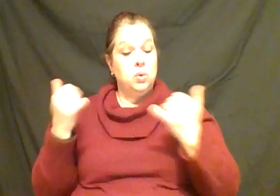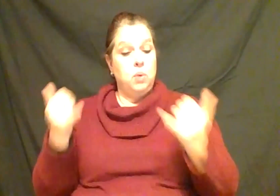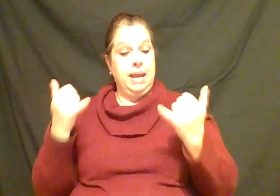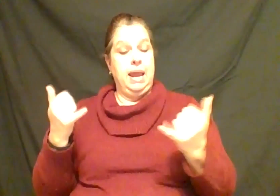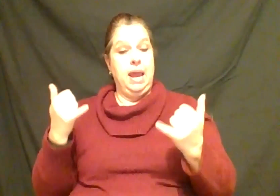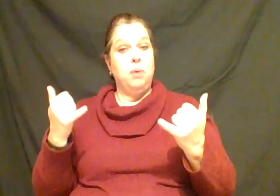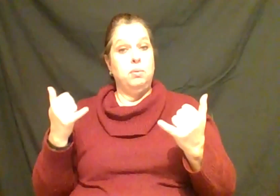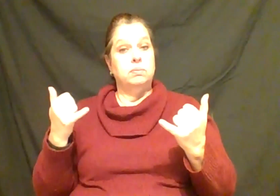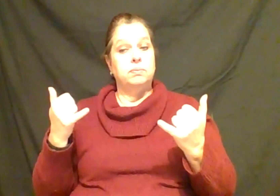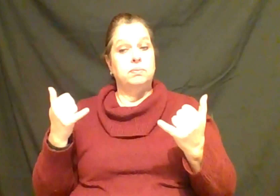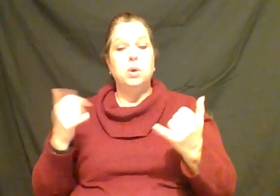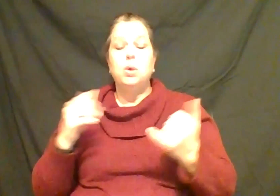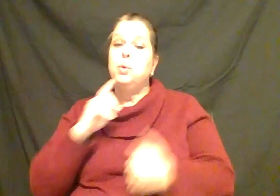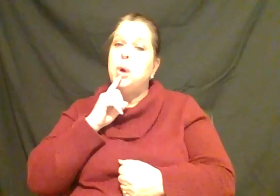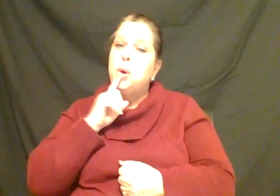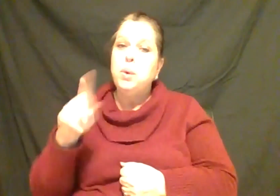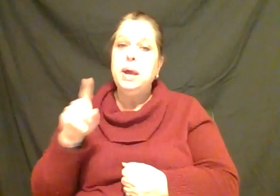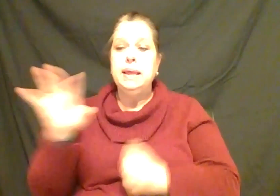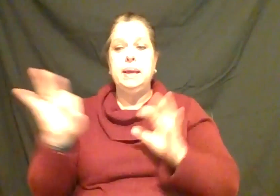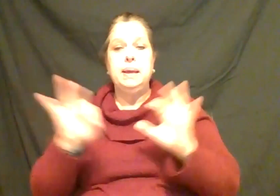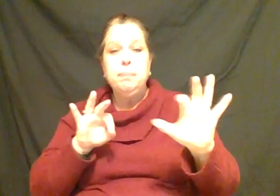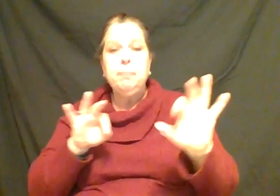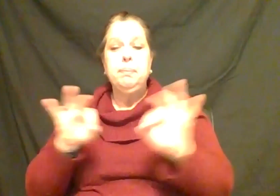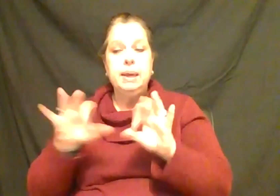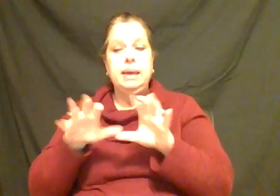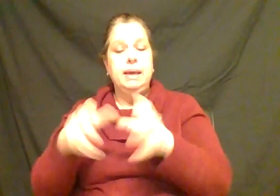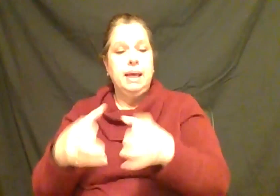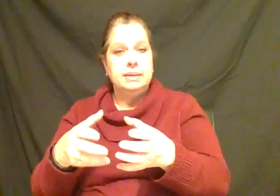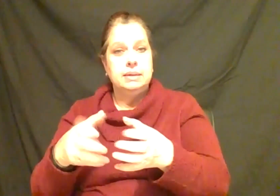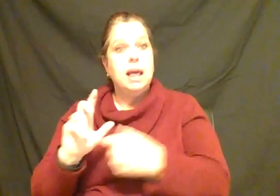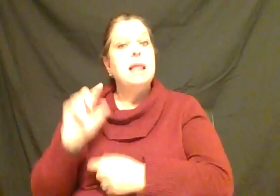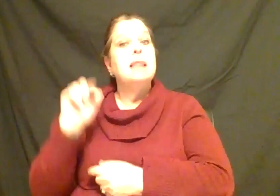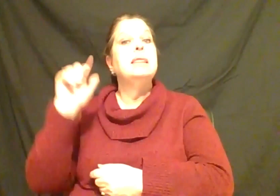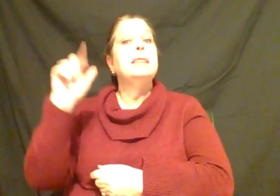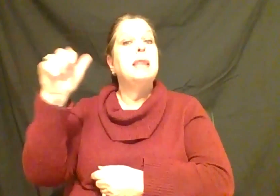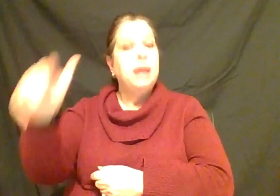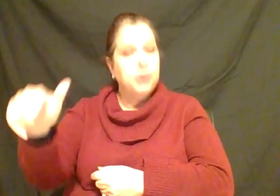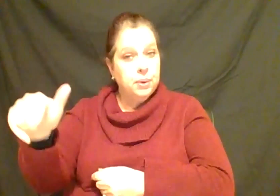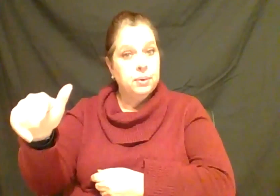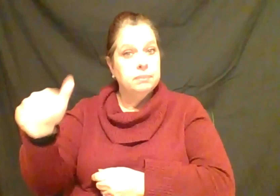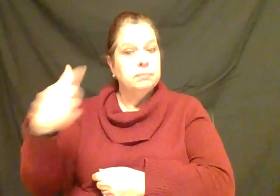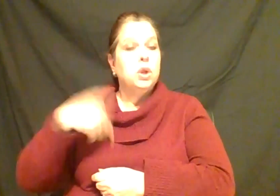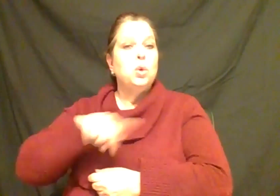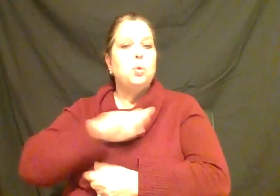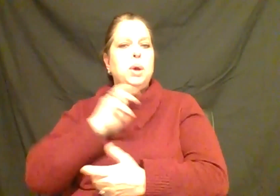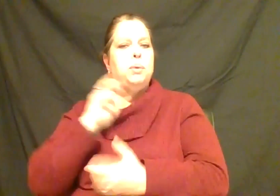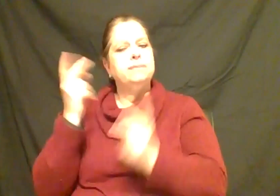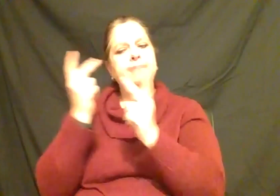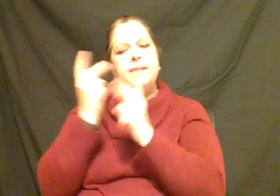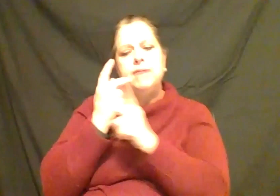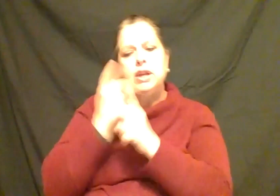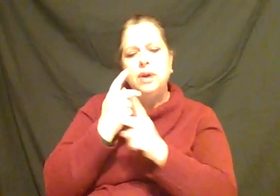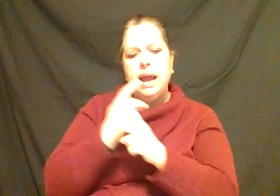is really selecting courses it is later on where we will start to figure out how many seats are